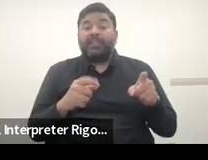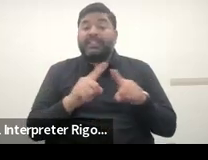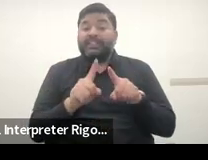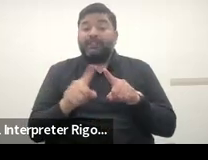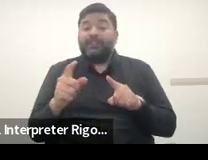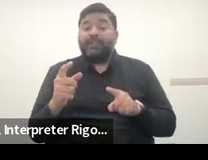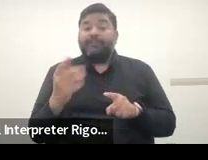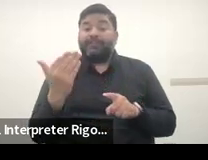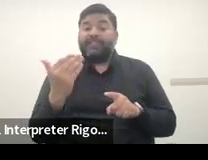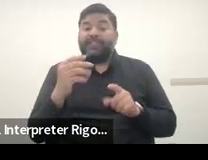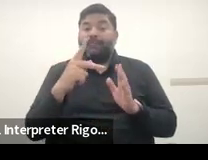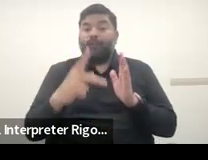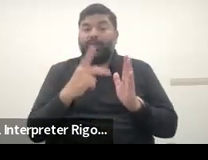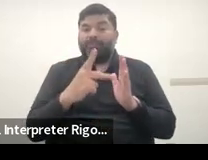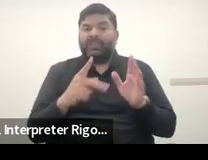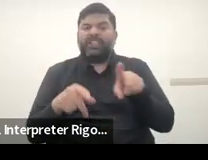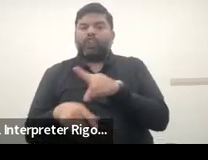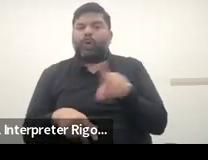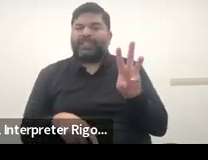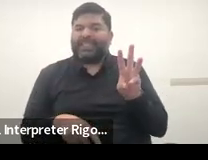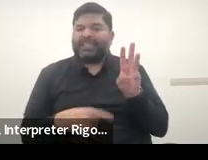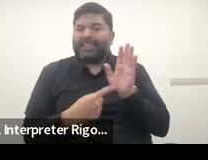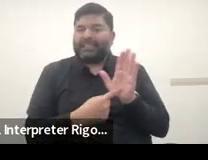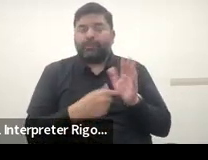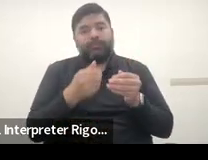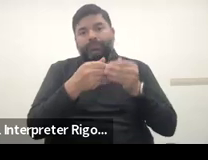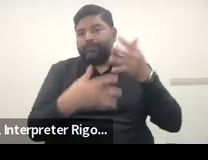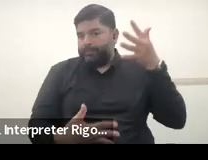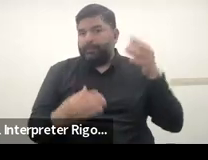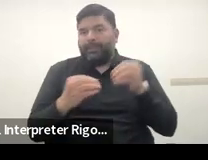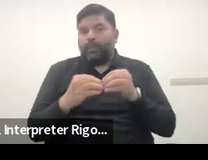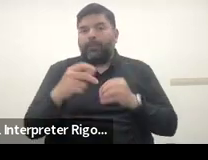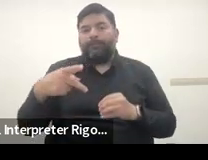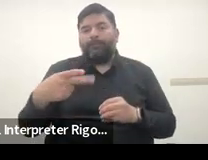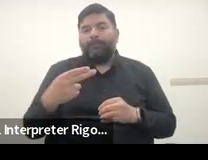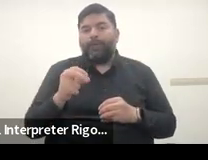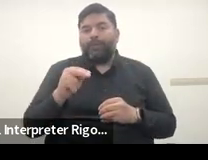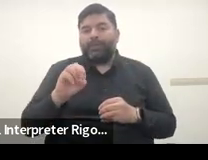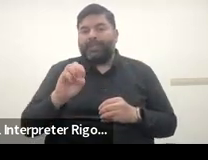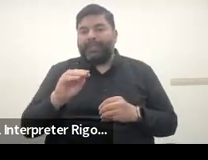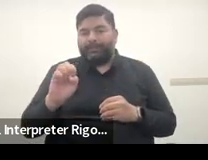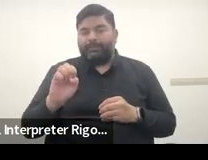of the examples, there's there's several more. And we can also begin to think about